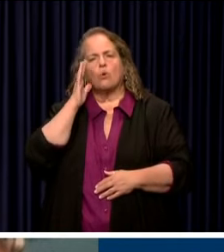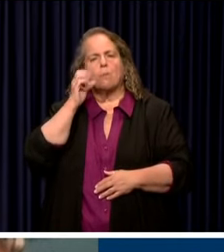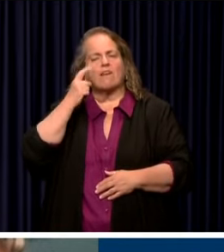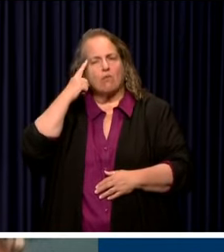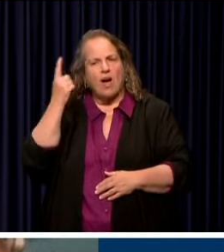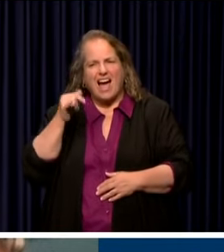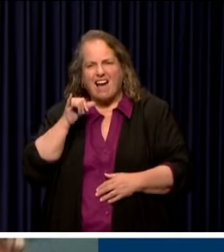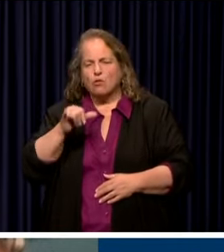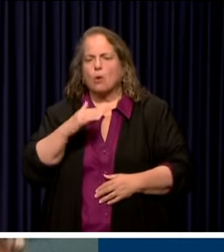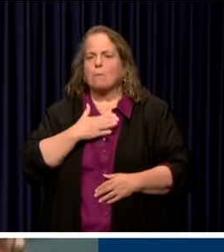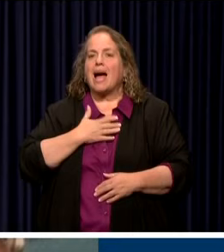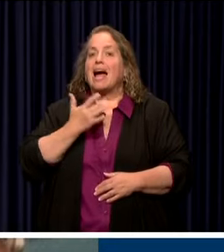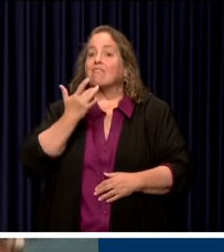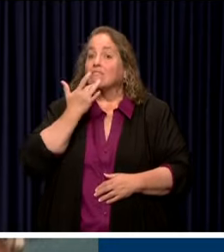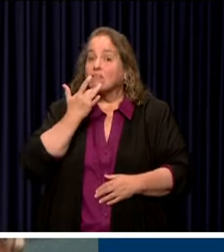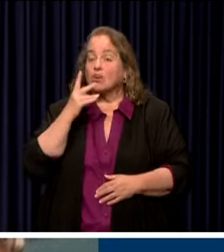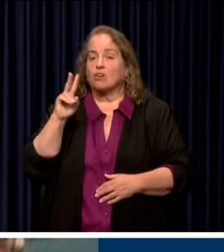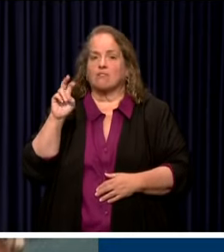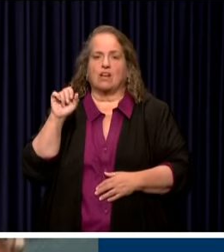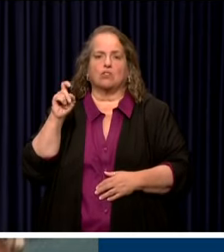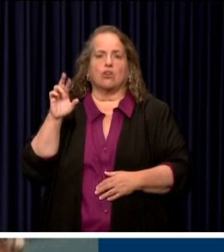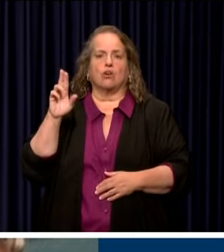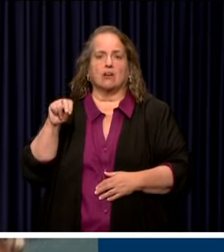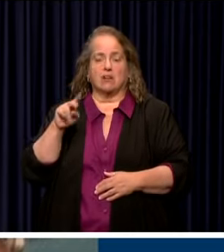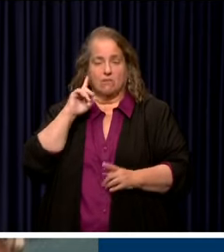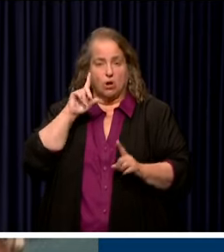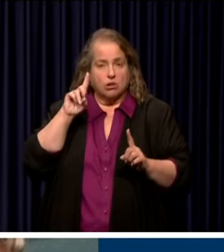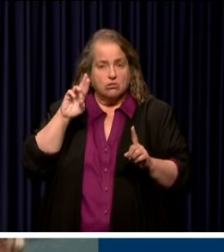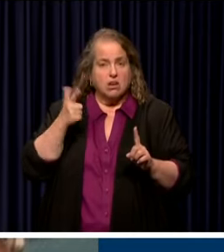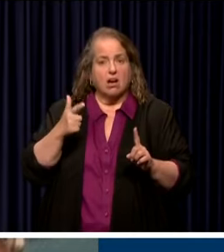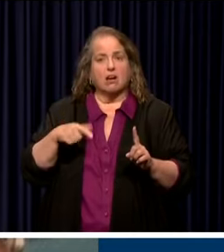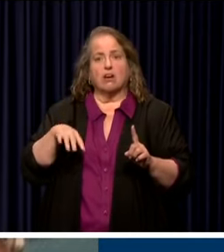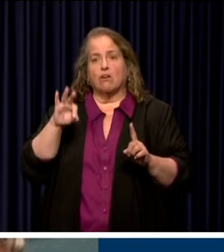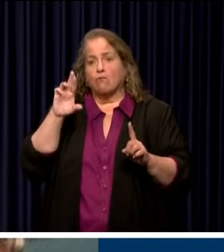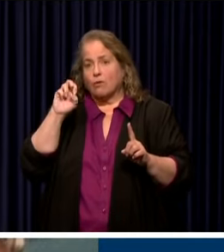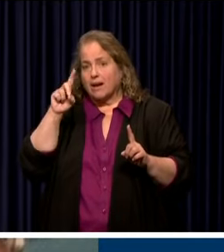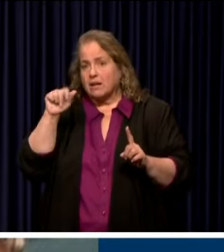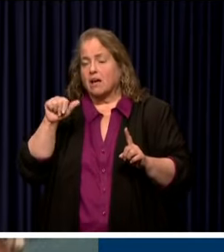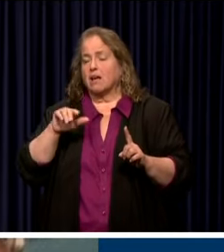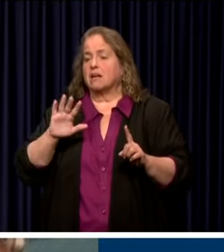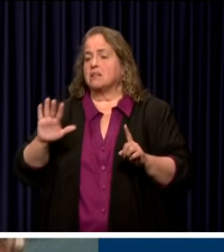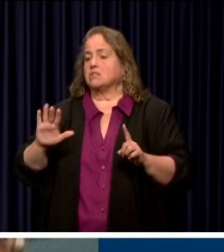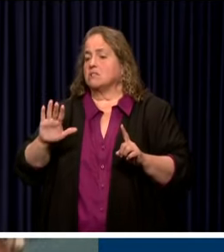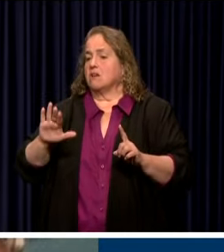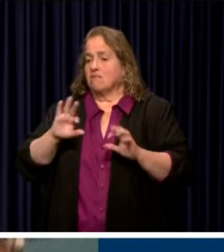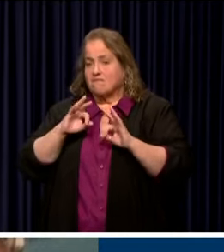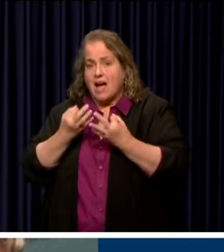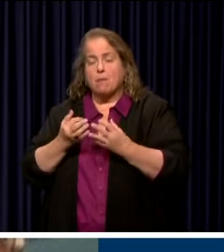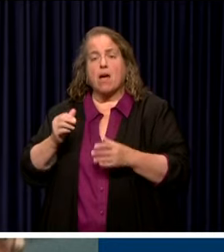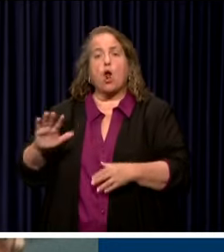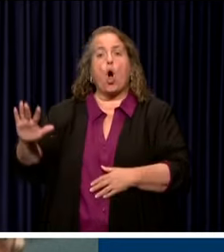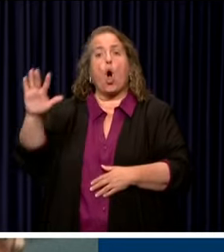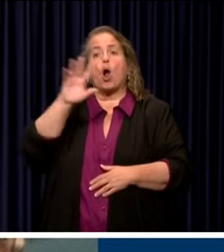WE HAVE LOST. I HOPE ALL 177 FAMILIES AND